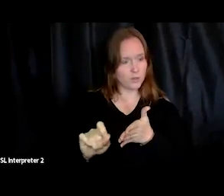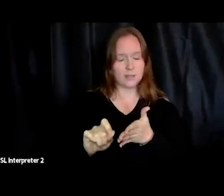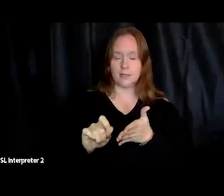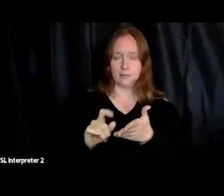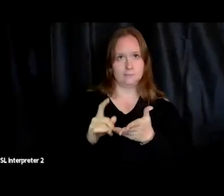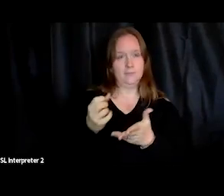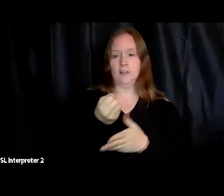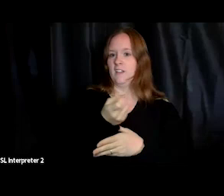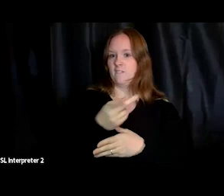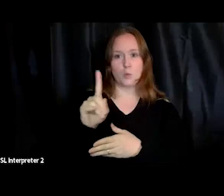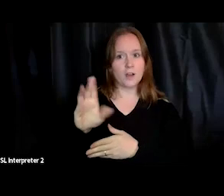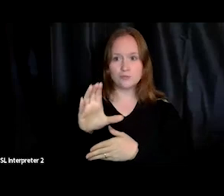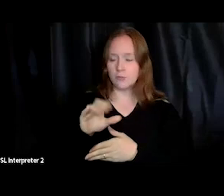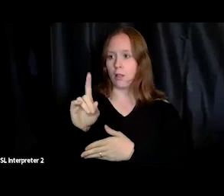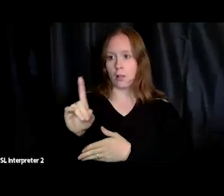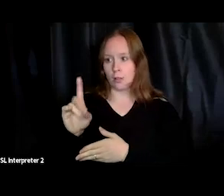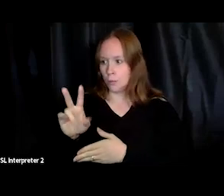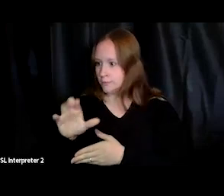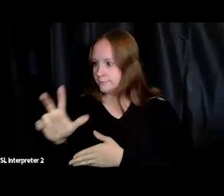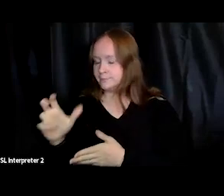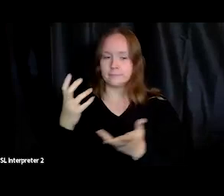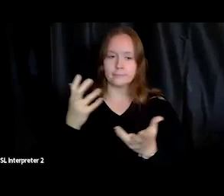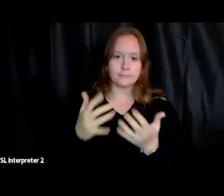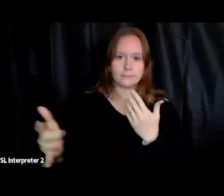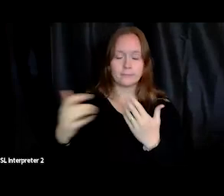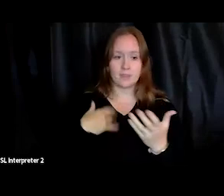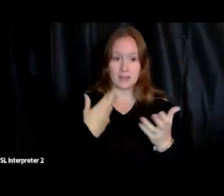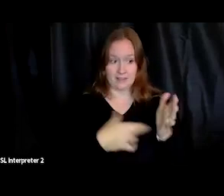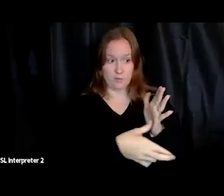and I've reviewed probably close to 1500 or 2000 MSRs